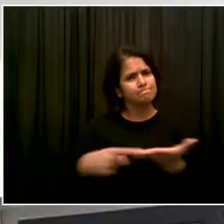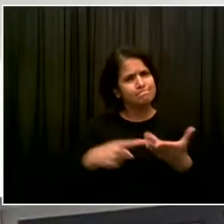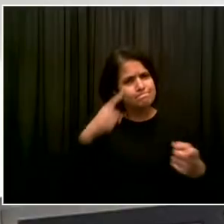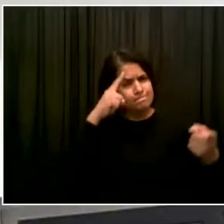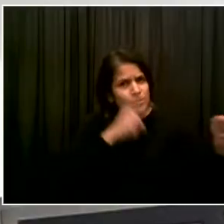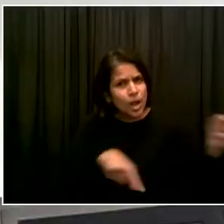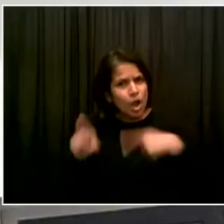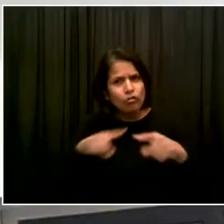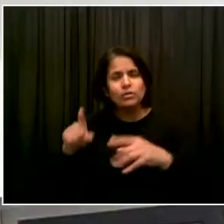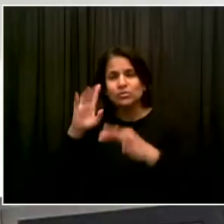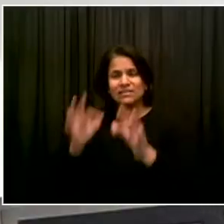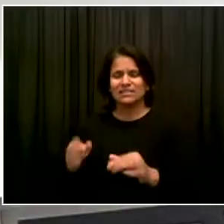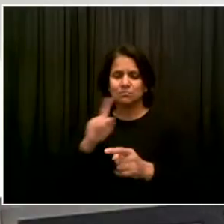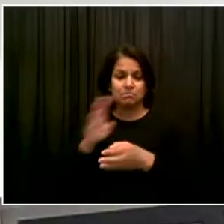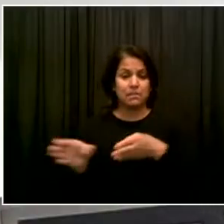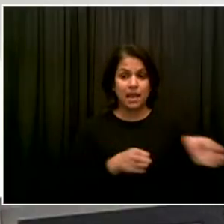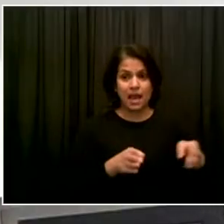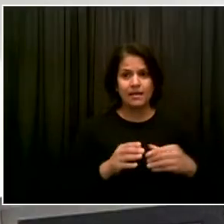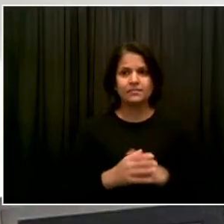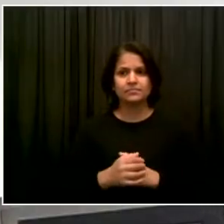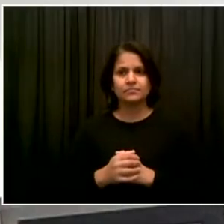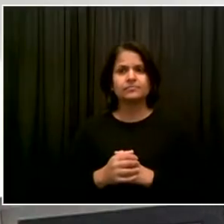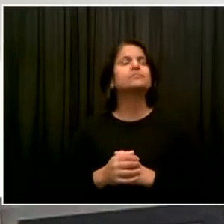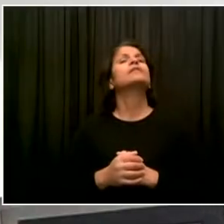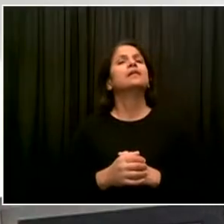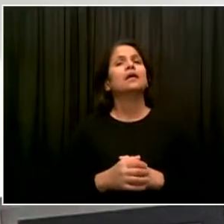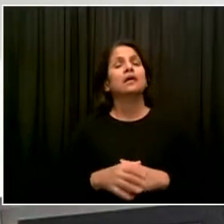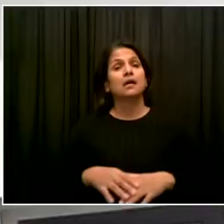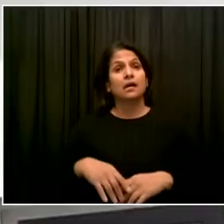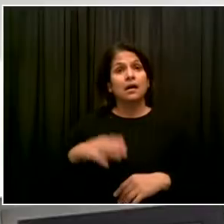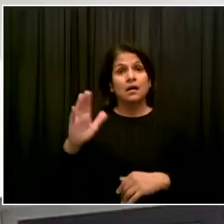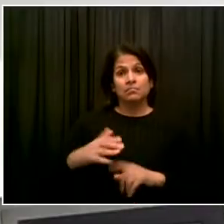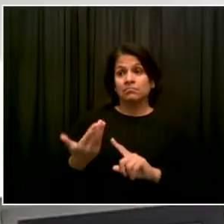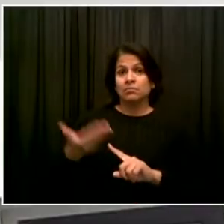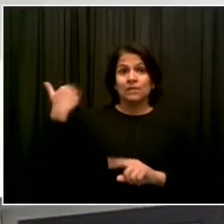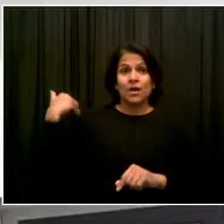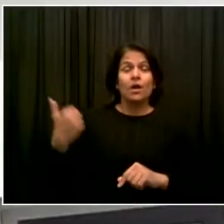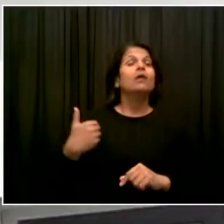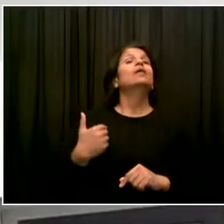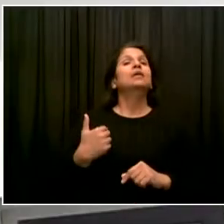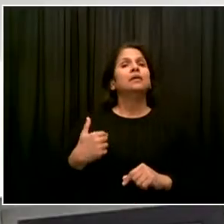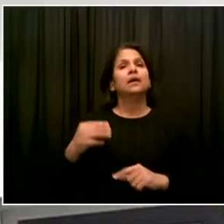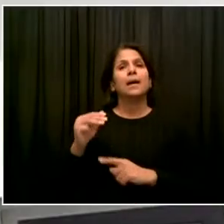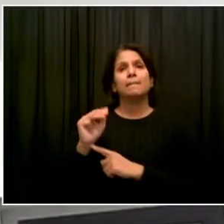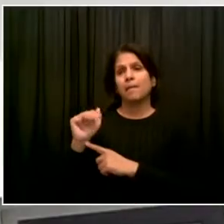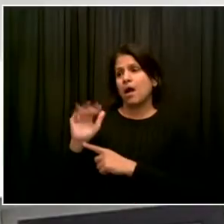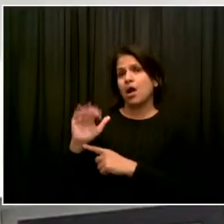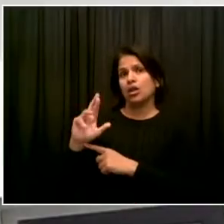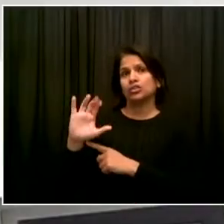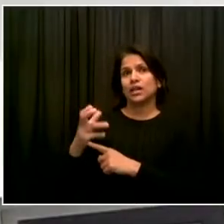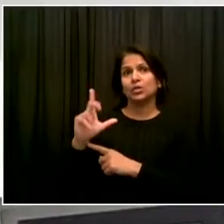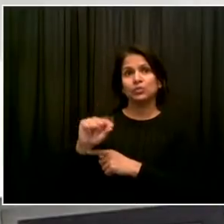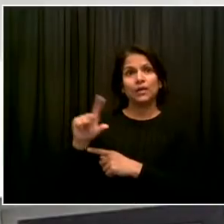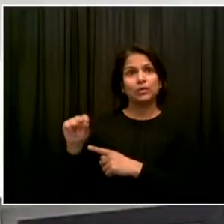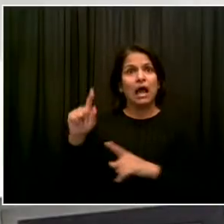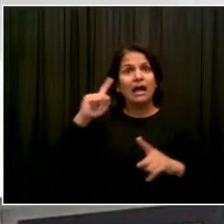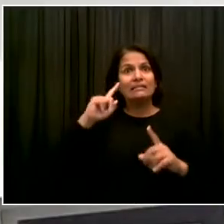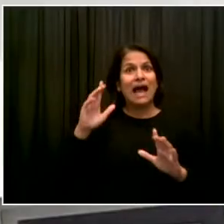PLANS FOR HOW WE WILL EXPAND AND WE WORKED ON IT ALL WEEKEND AND ARE DOING FINE RIGHT NOW BUT IF WE DO HAVE TO EXPAND, I WILL REMIND NEW YORKERS THAT